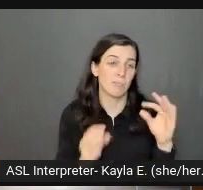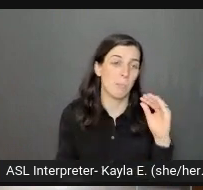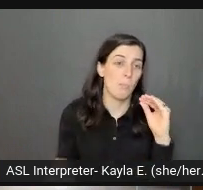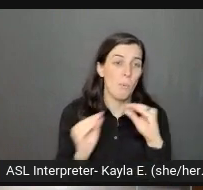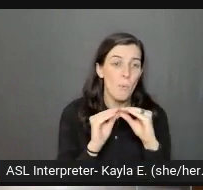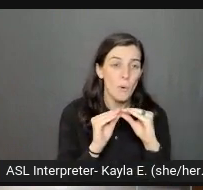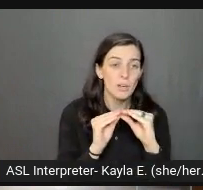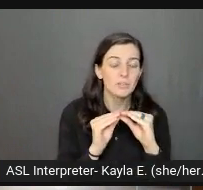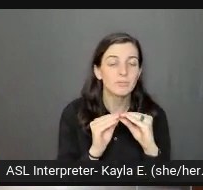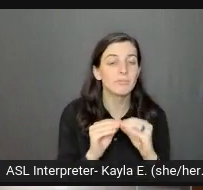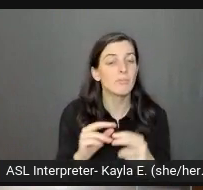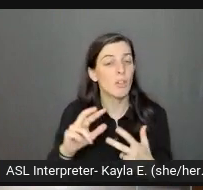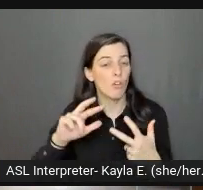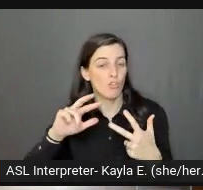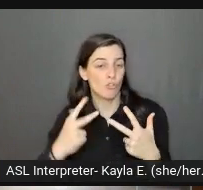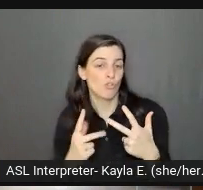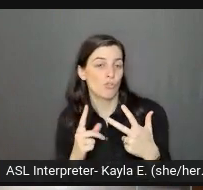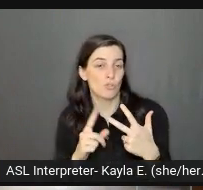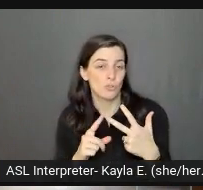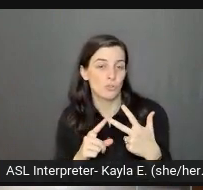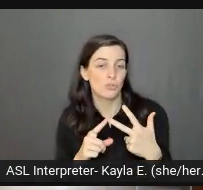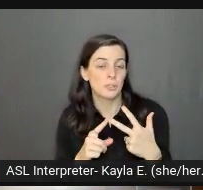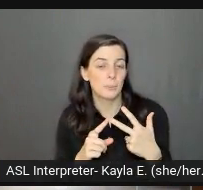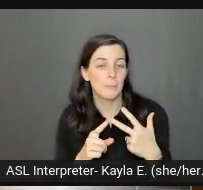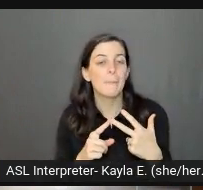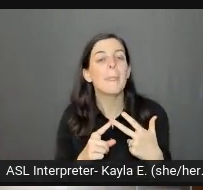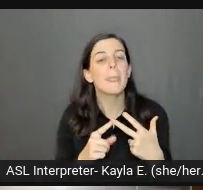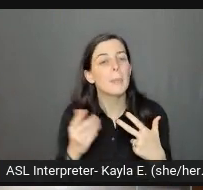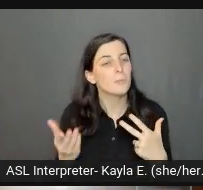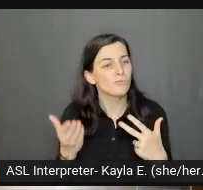Third, recommendations.